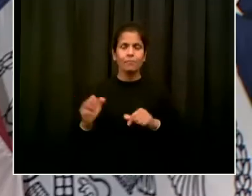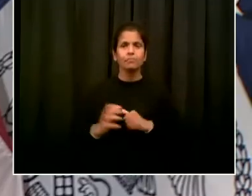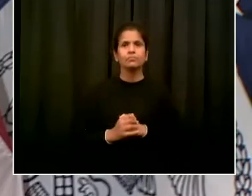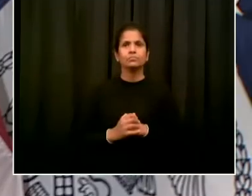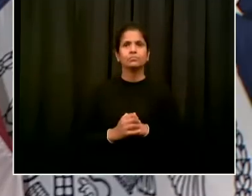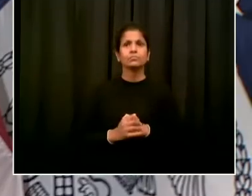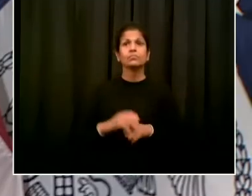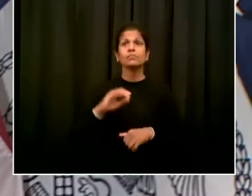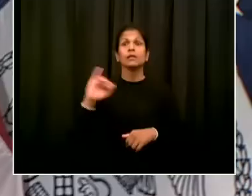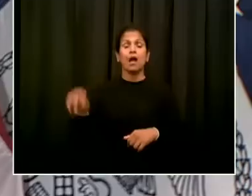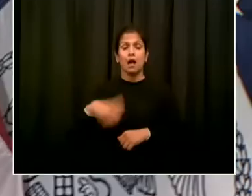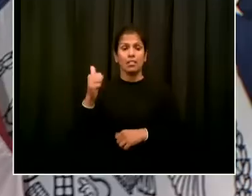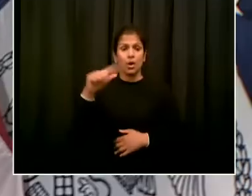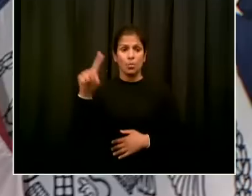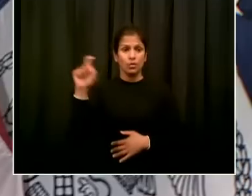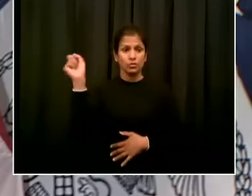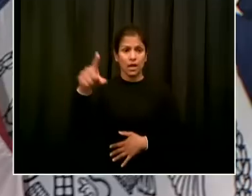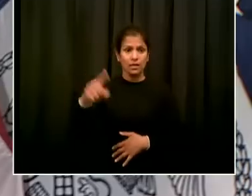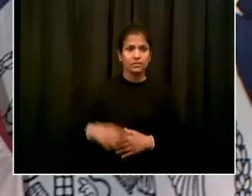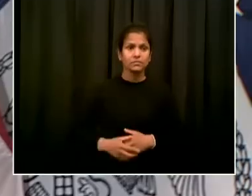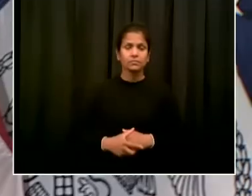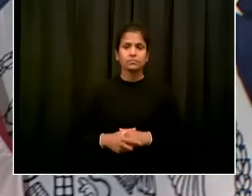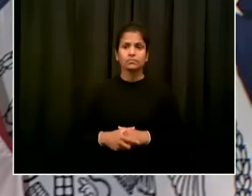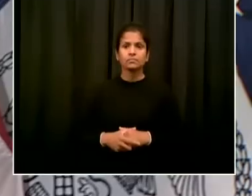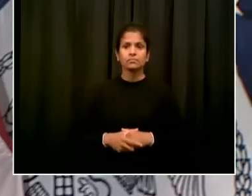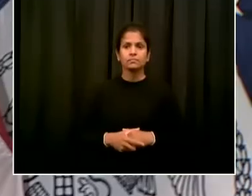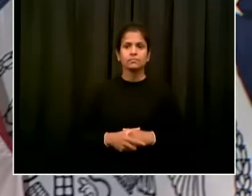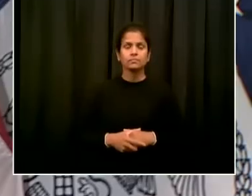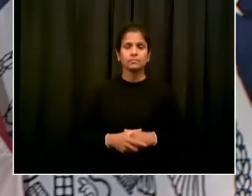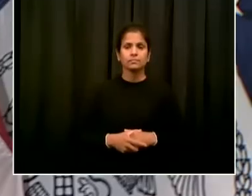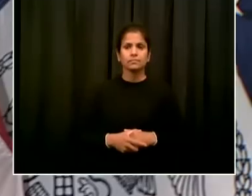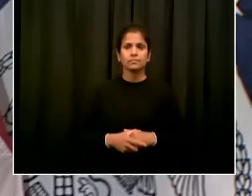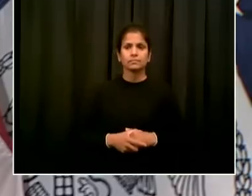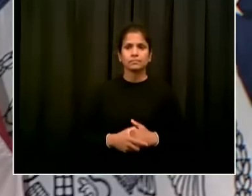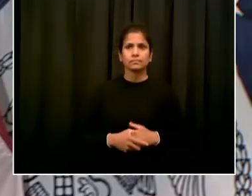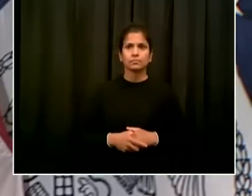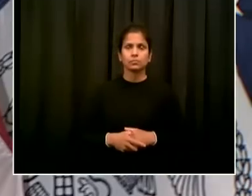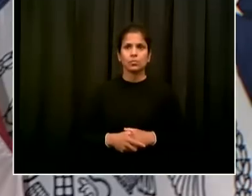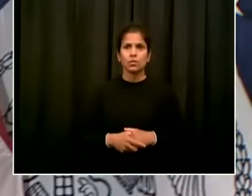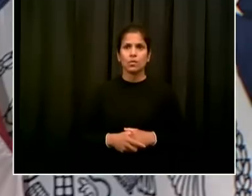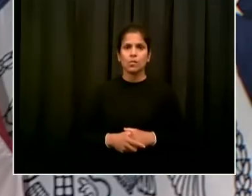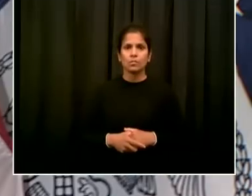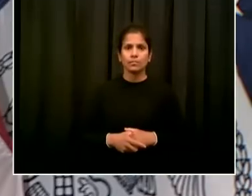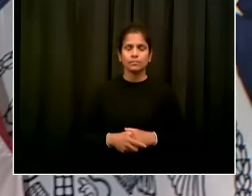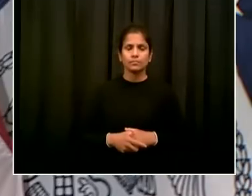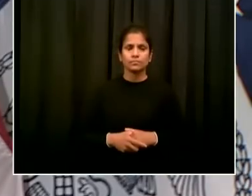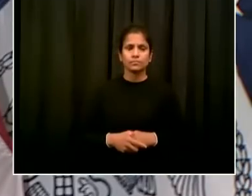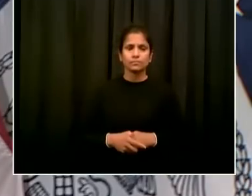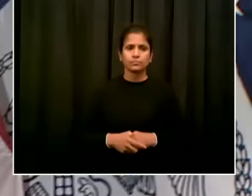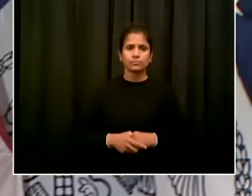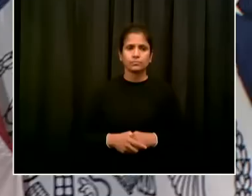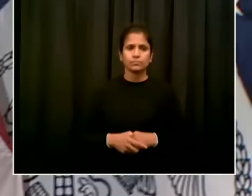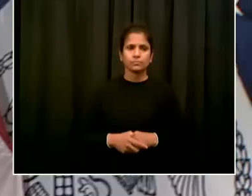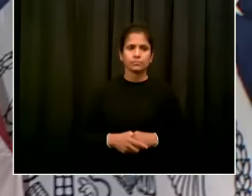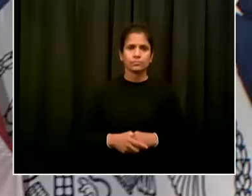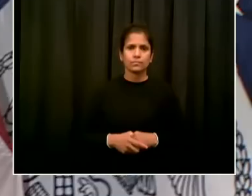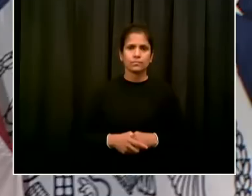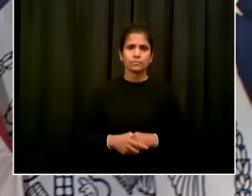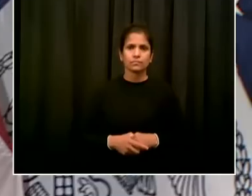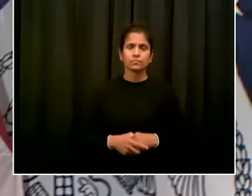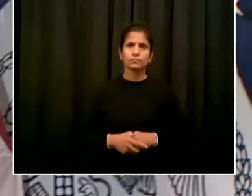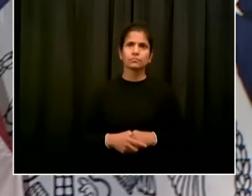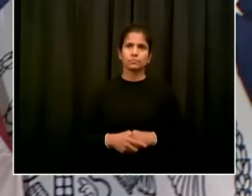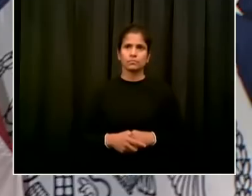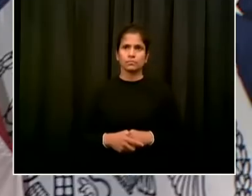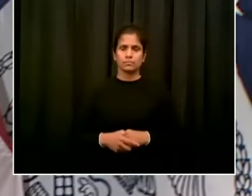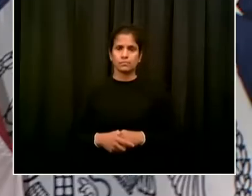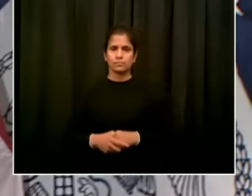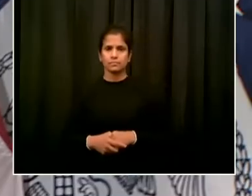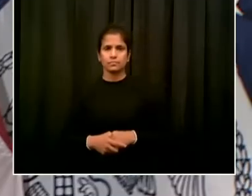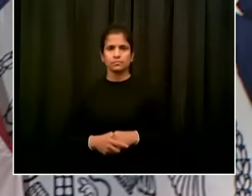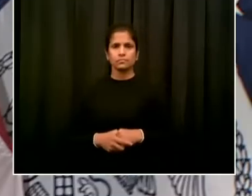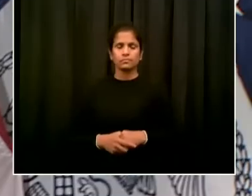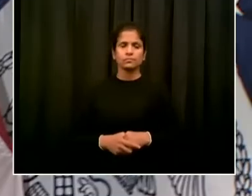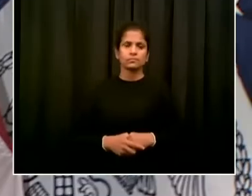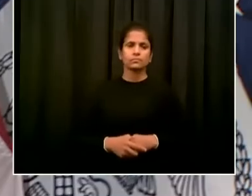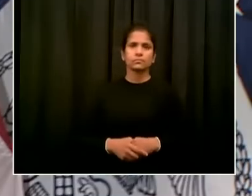CCLLHAENGE